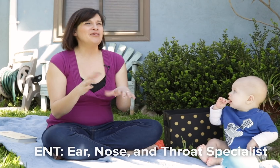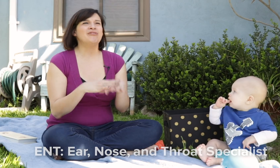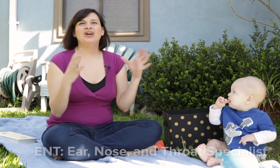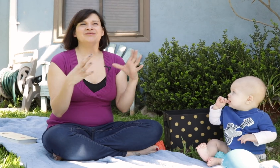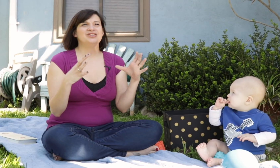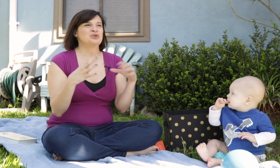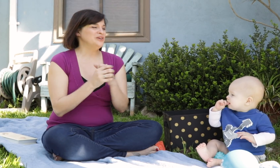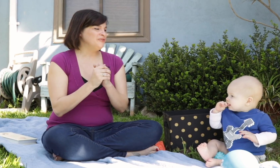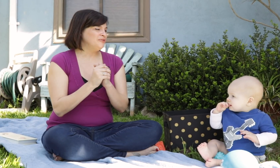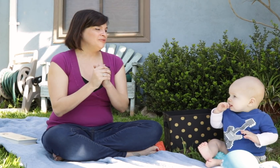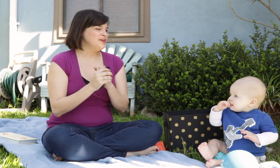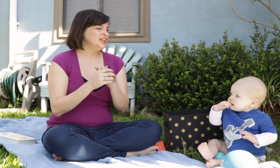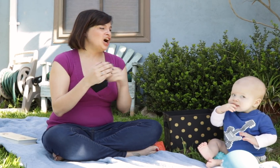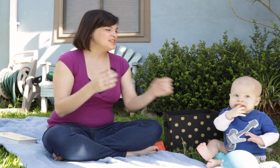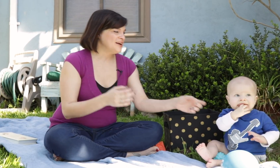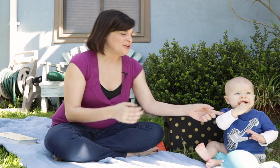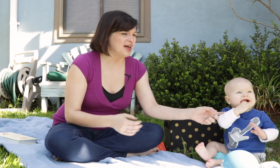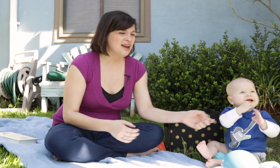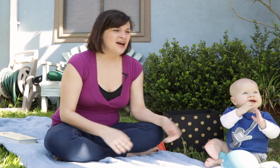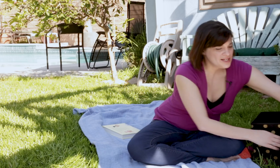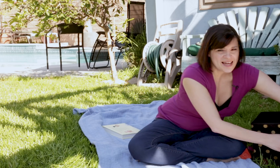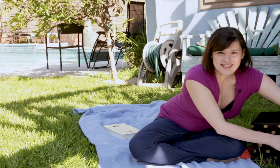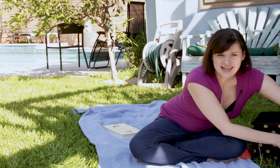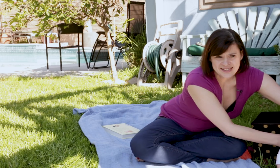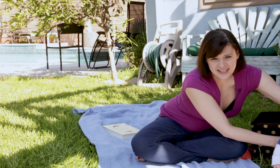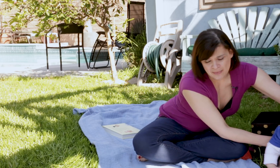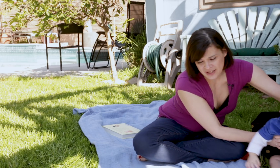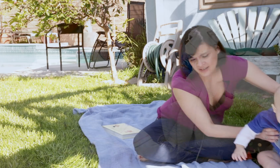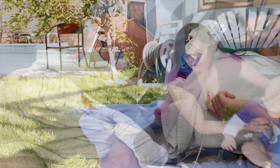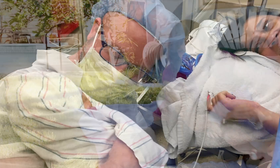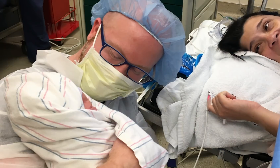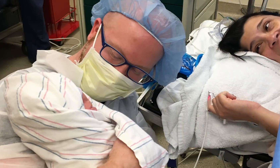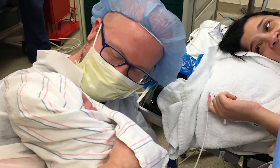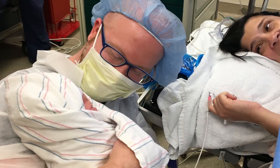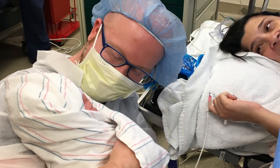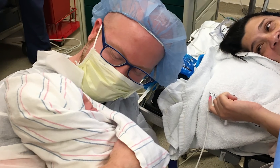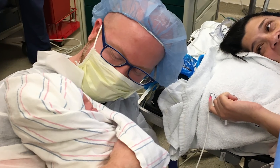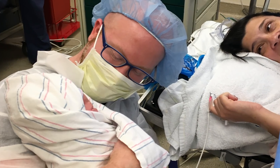We felt sort of very lost after that. We decided to get a second opinion, so we went to Children's Hospital,